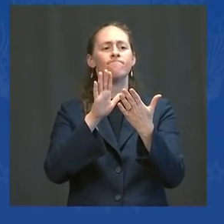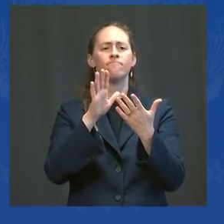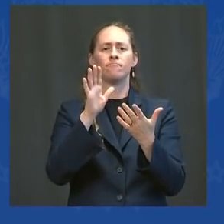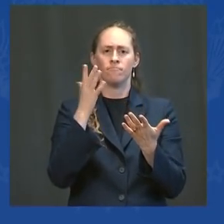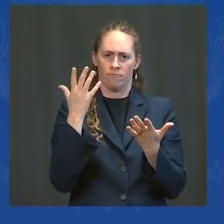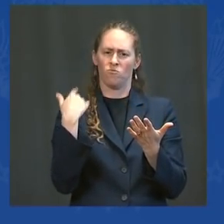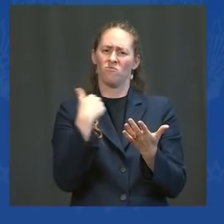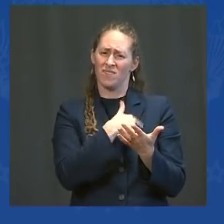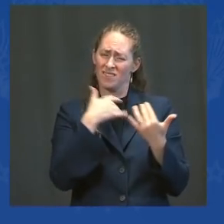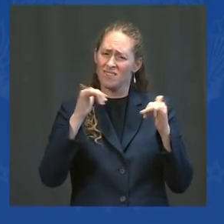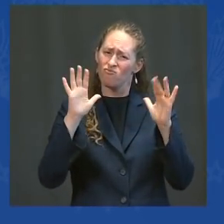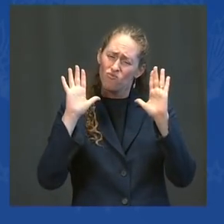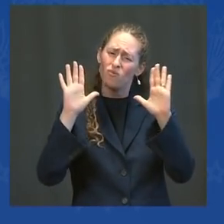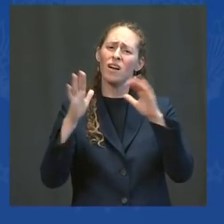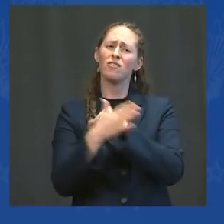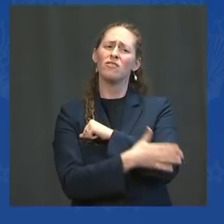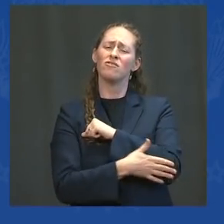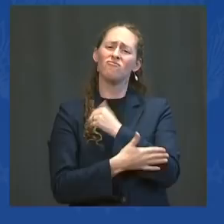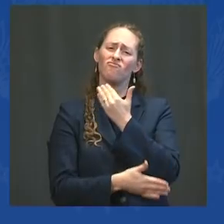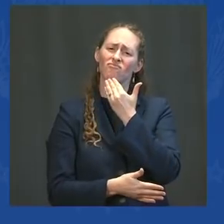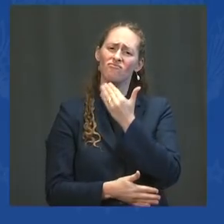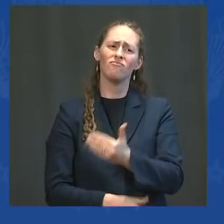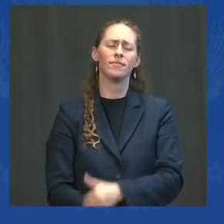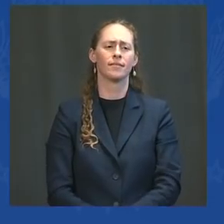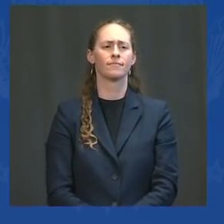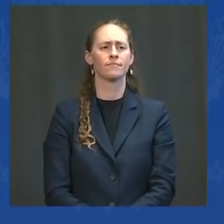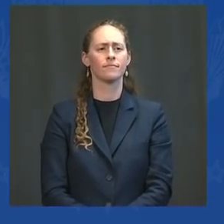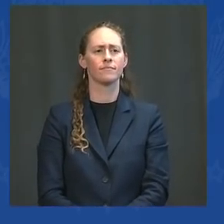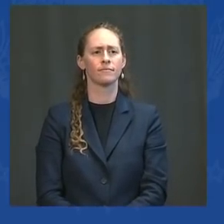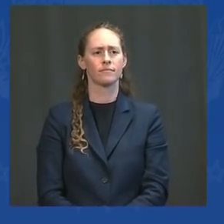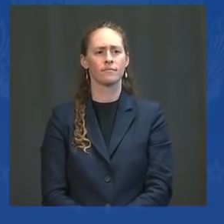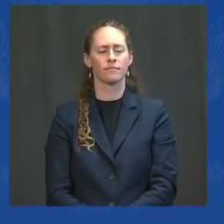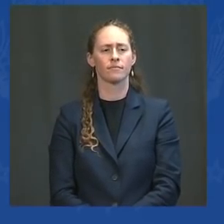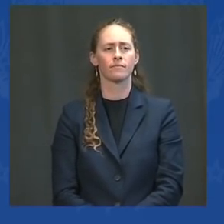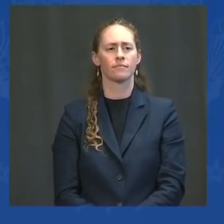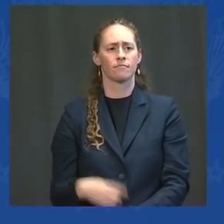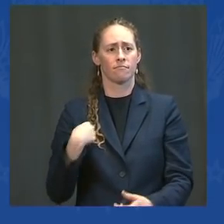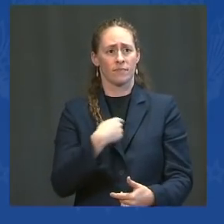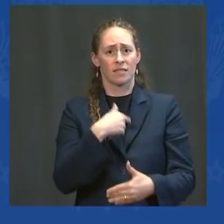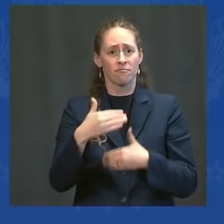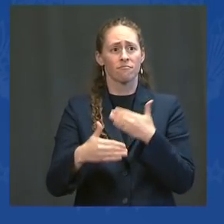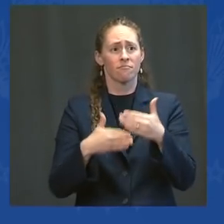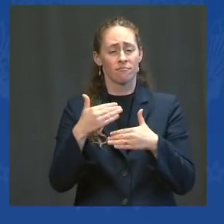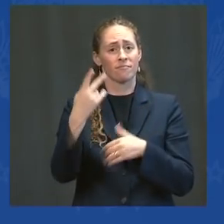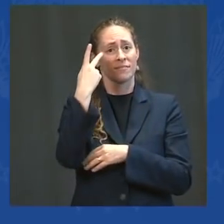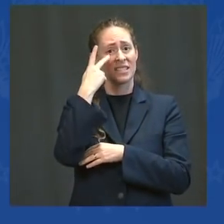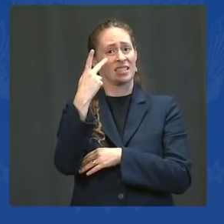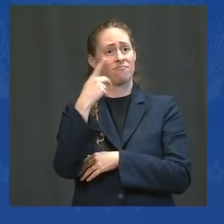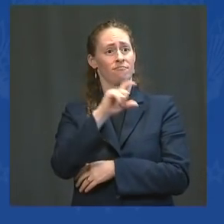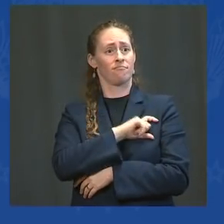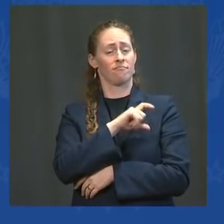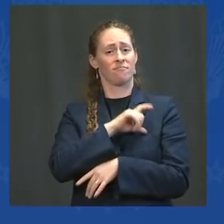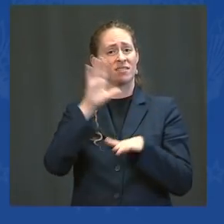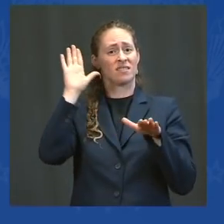In the past weeks and months, we've heard the officers themselves -- some of whom are here today -- describe what happened: